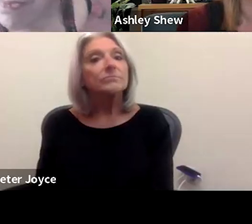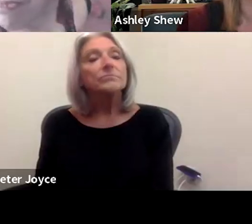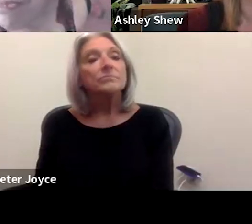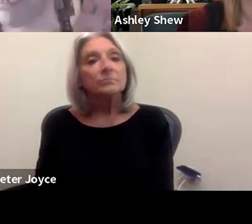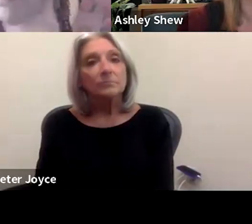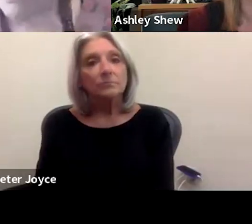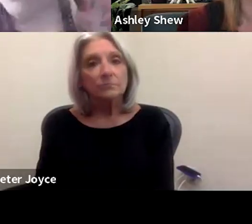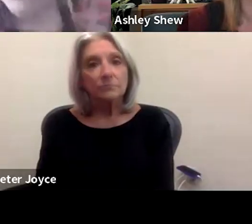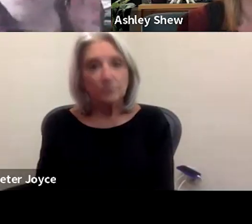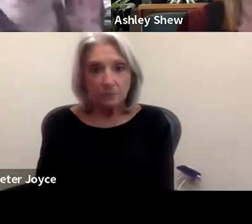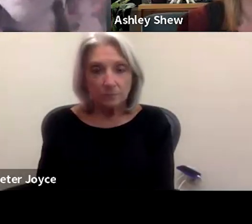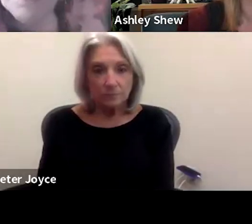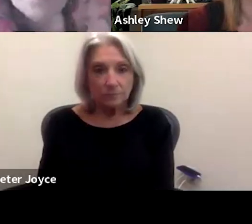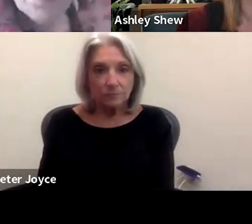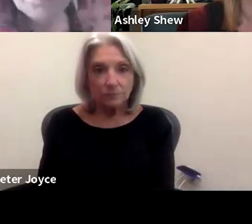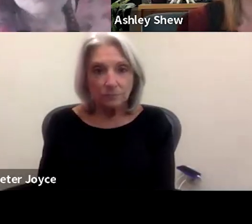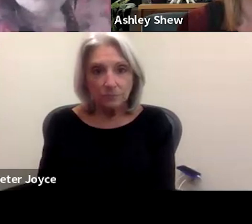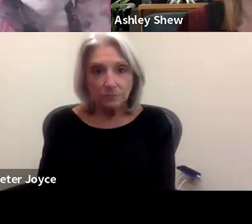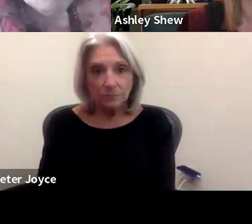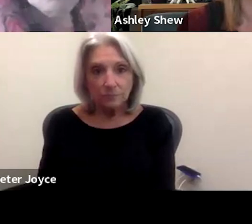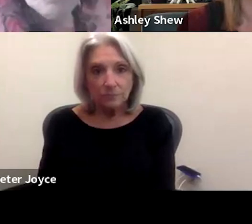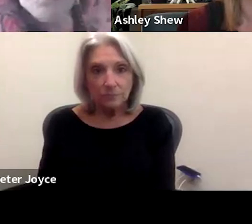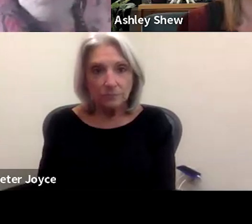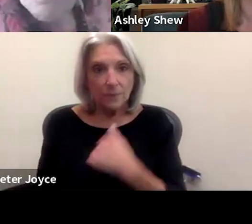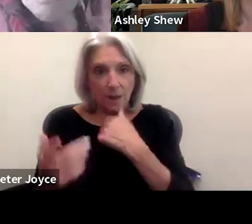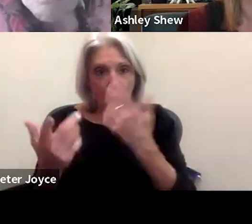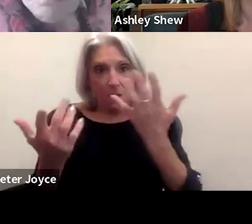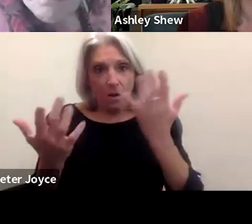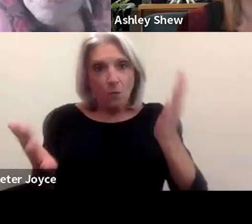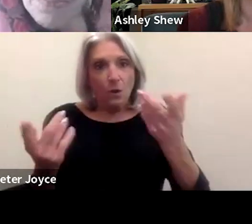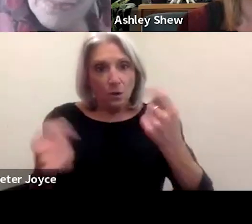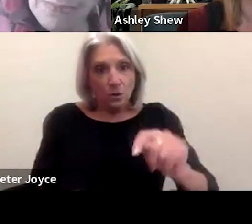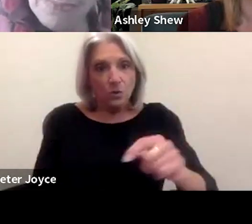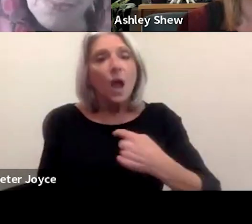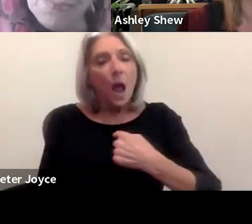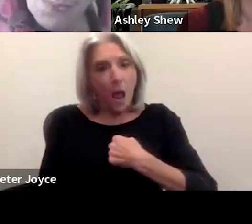I will chime in and say, I am a polymath.